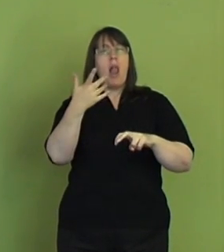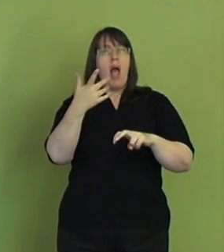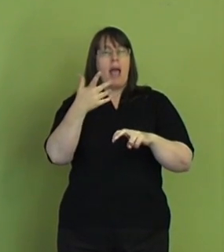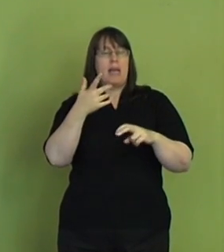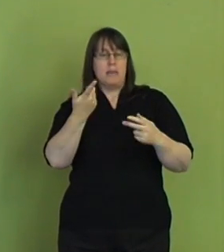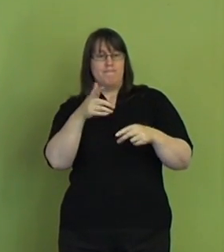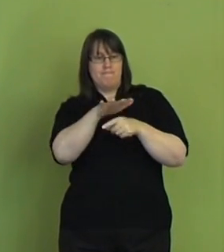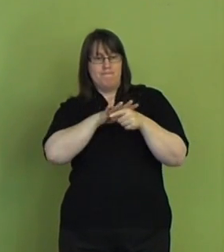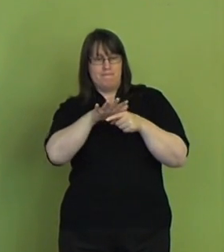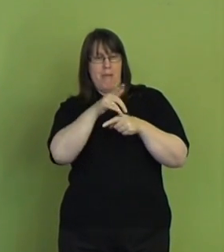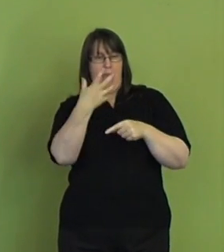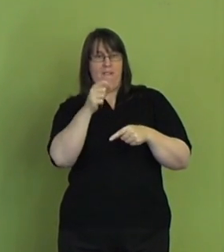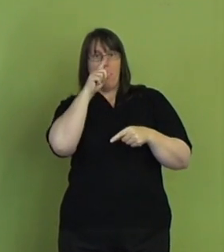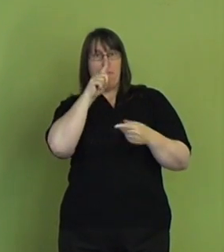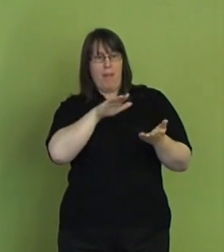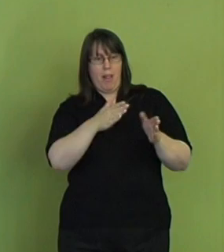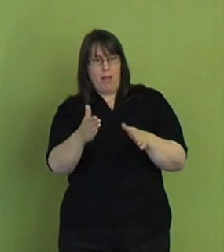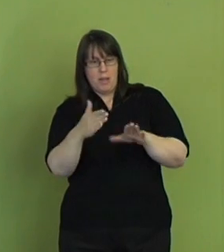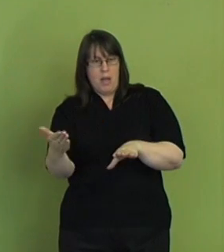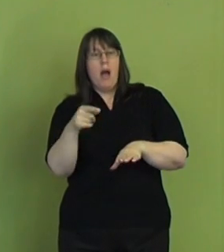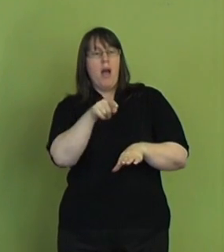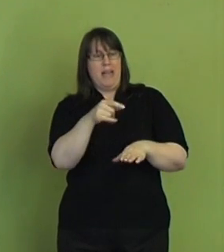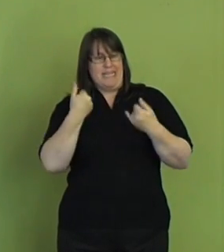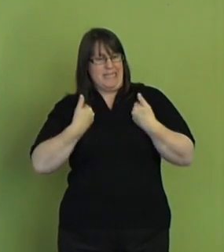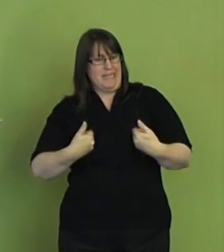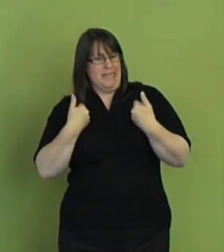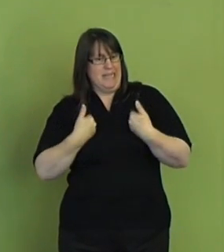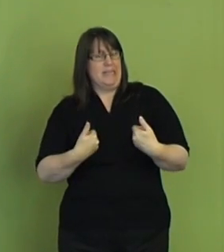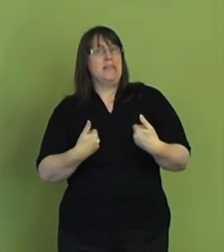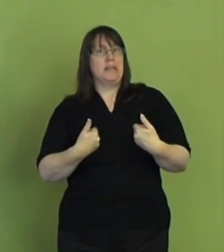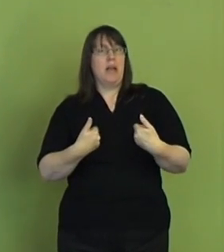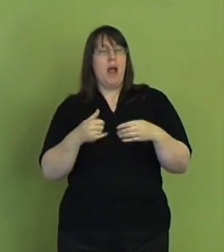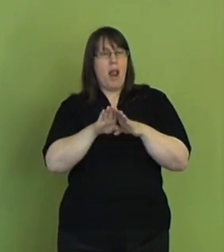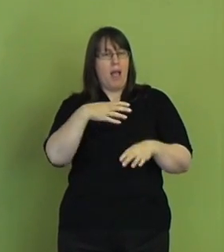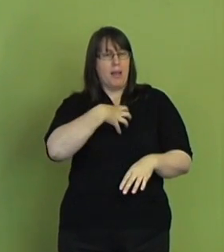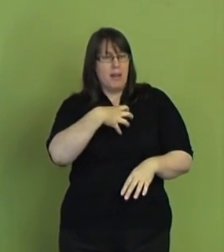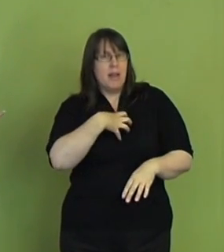around their experiences and how they negotiated